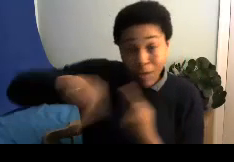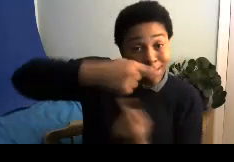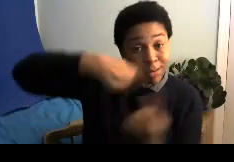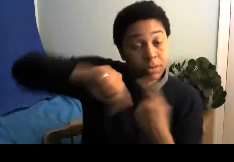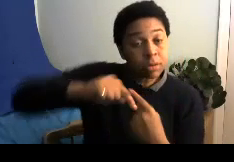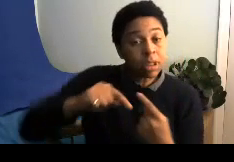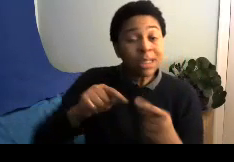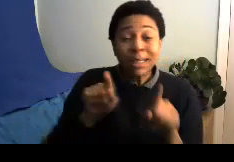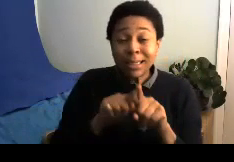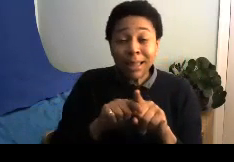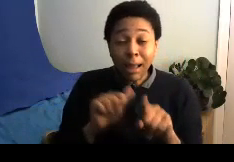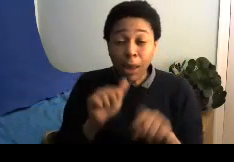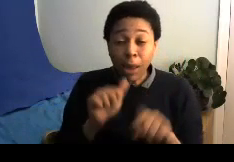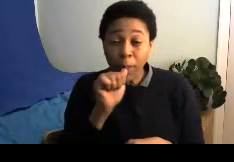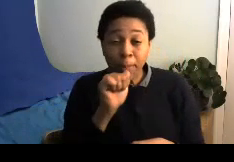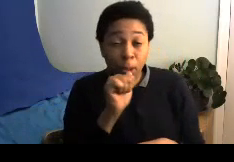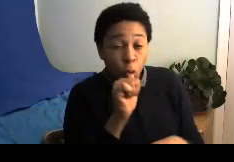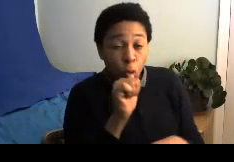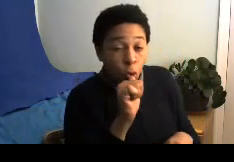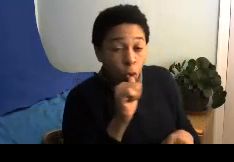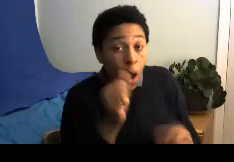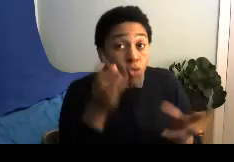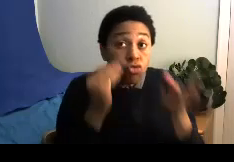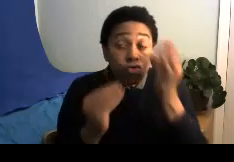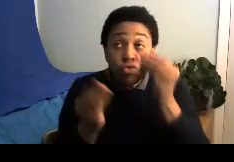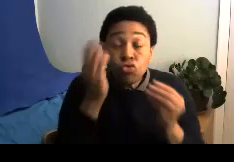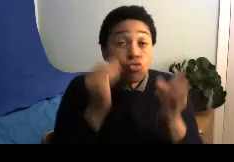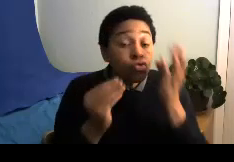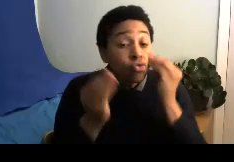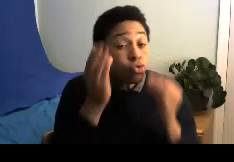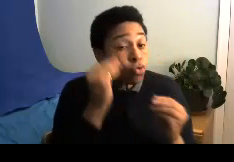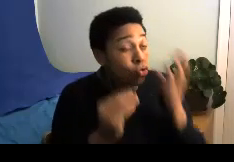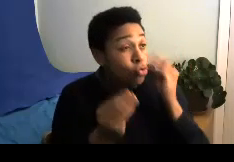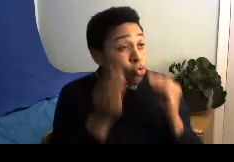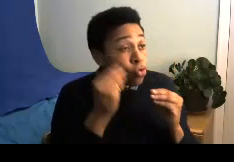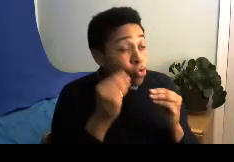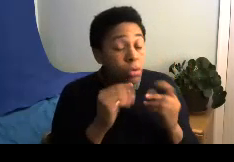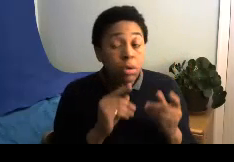much information and learning about rate, learning about sex